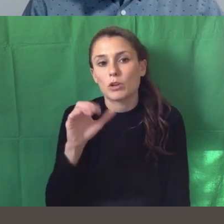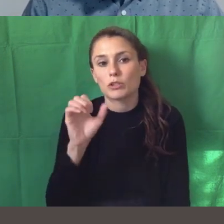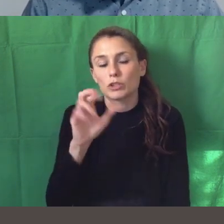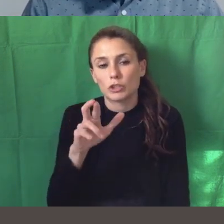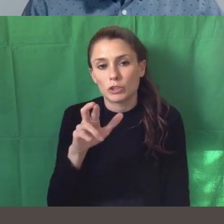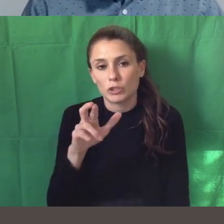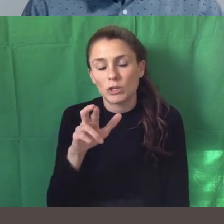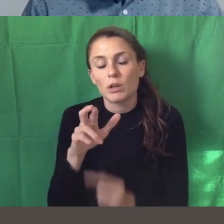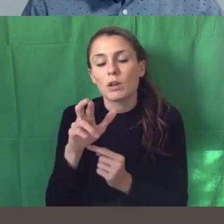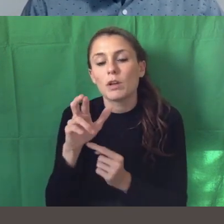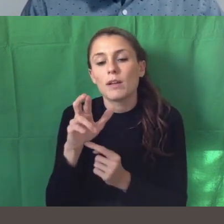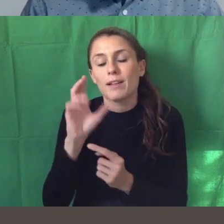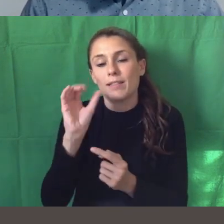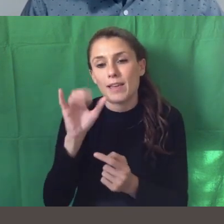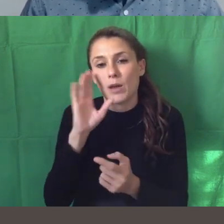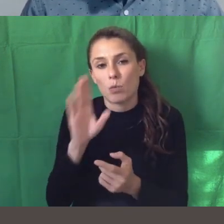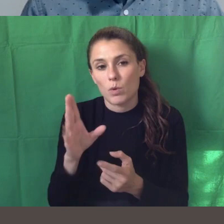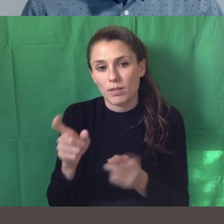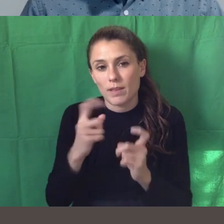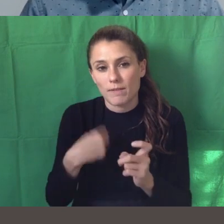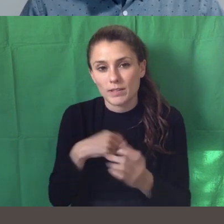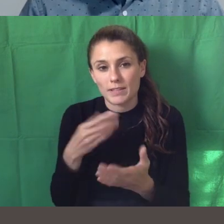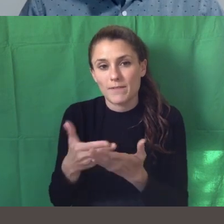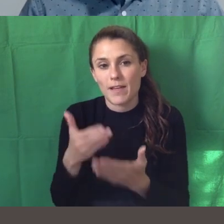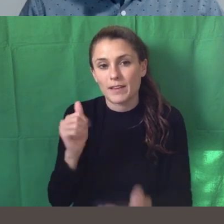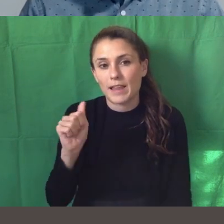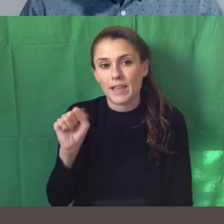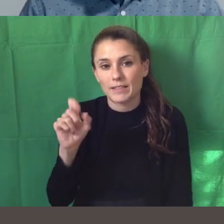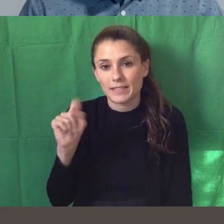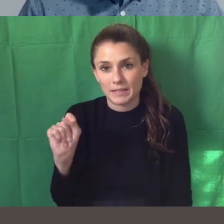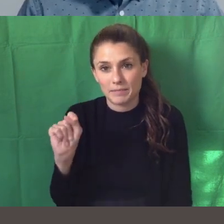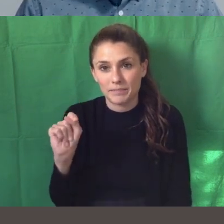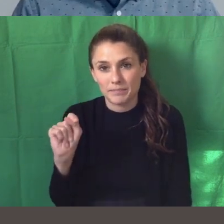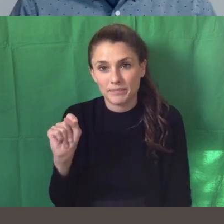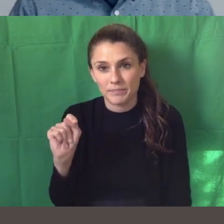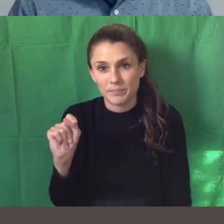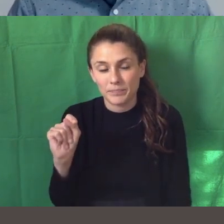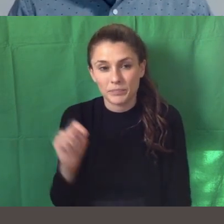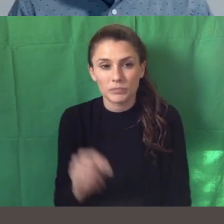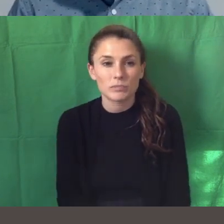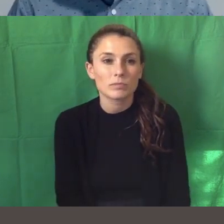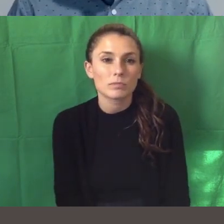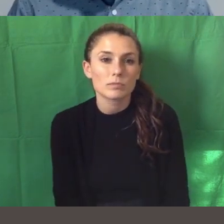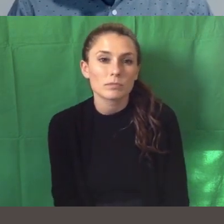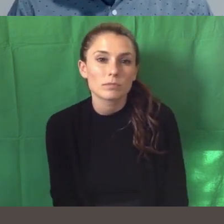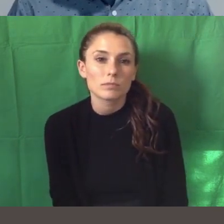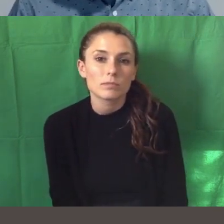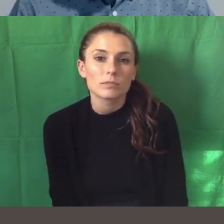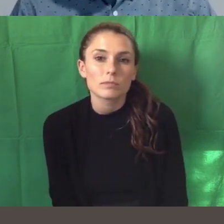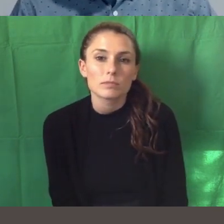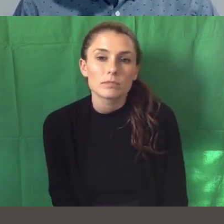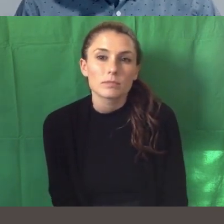the parser will give us a valid AST and will not throw any errors.